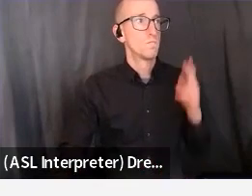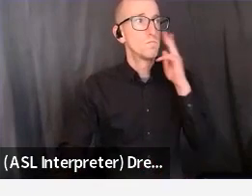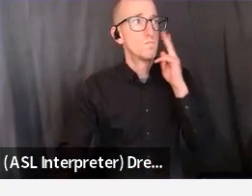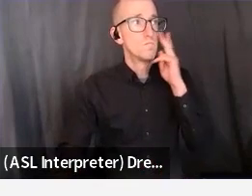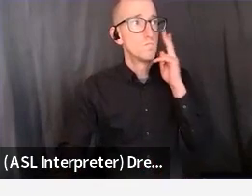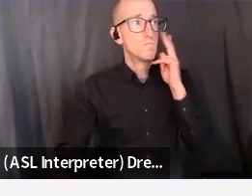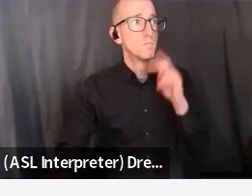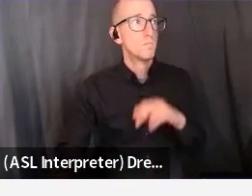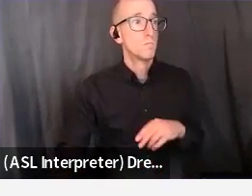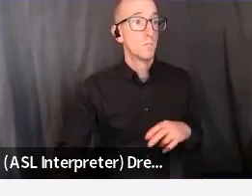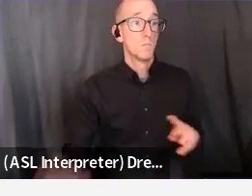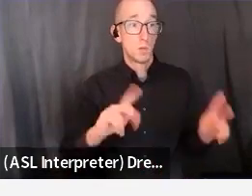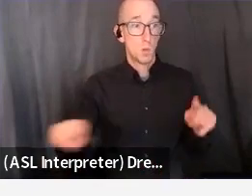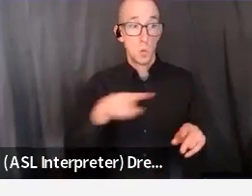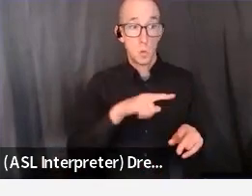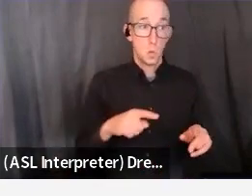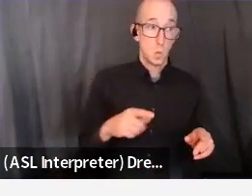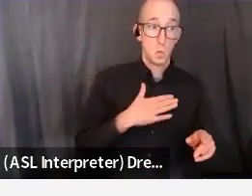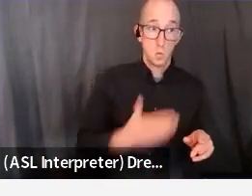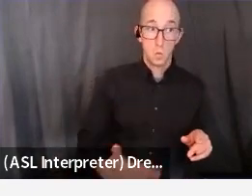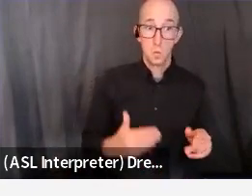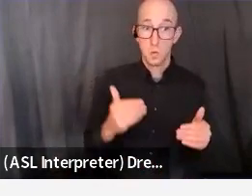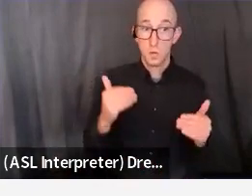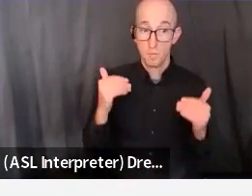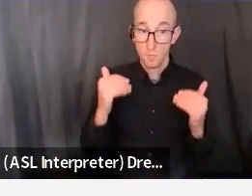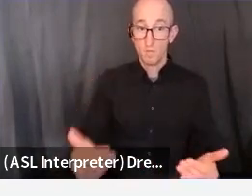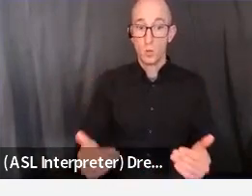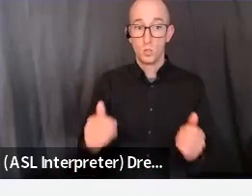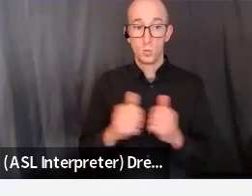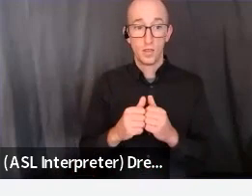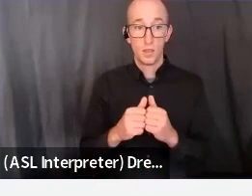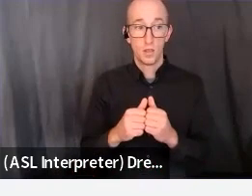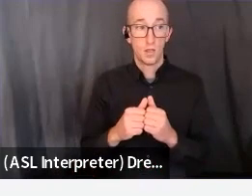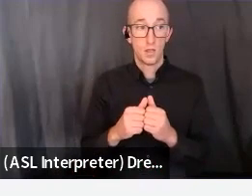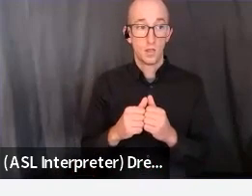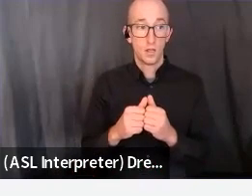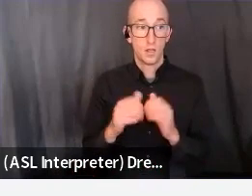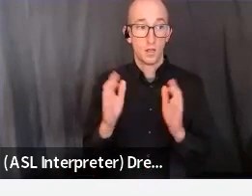be having webinars at that time. Again, we're targeting the February timeframe for that